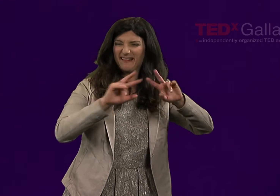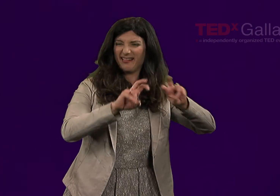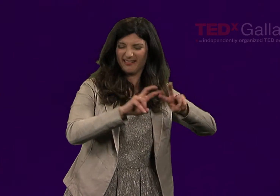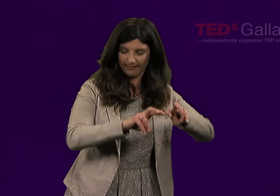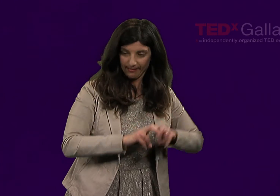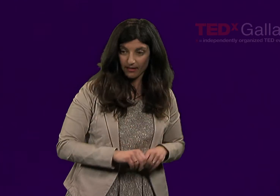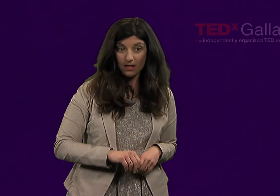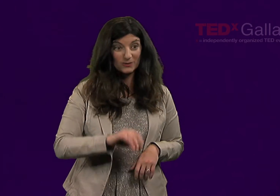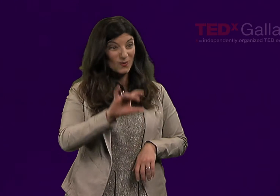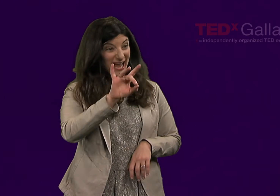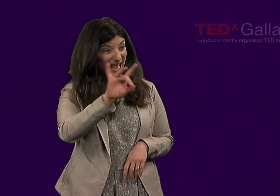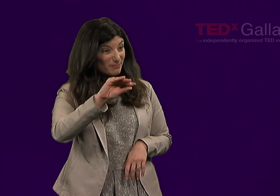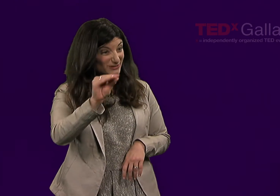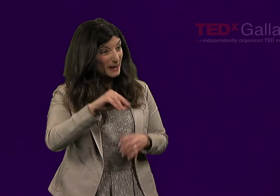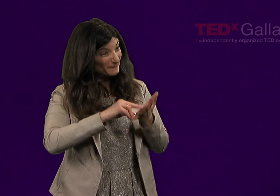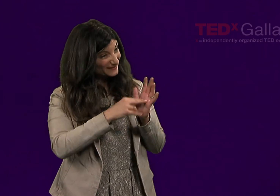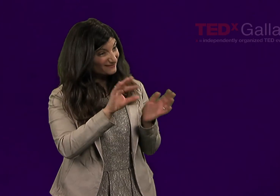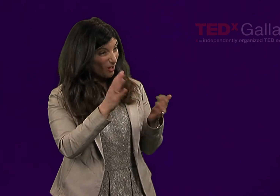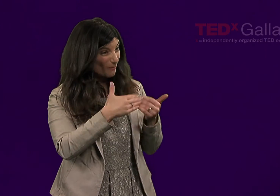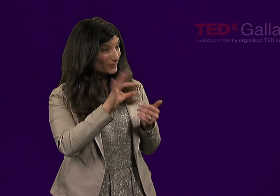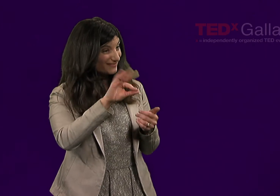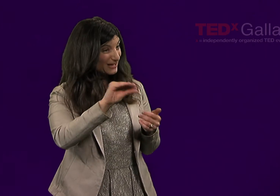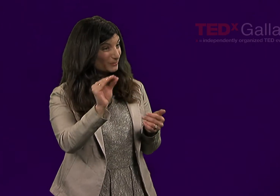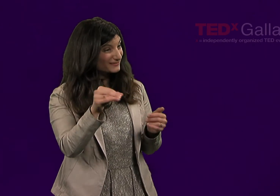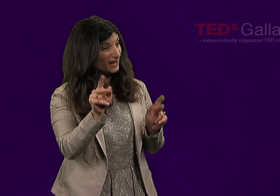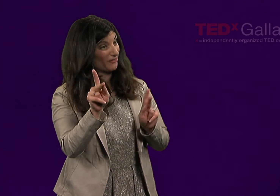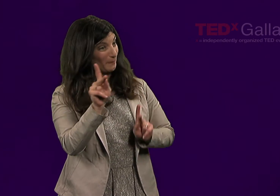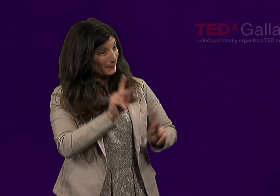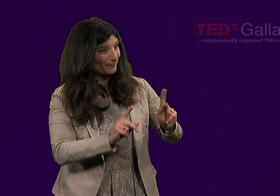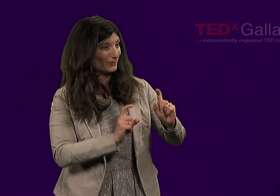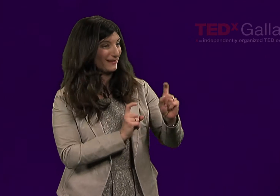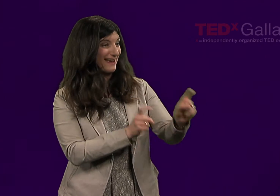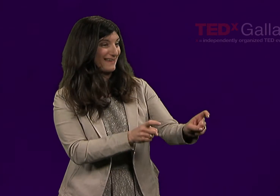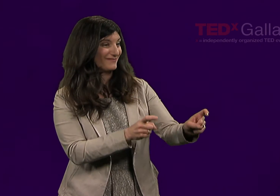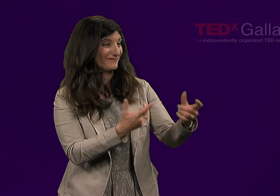as 2013 stats are being currently combined. So that's 88%.